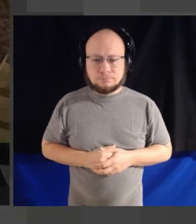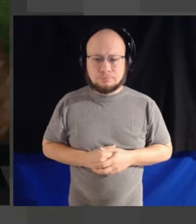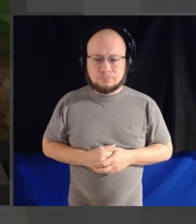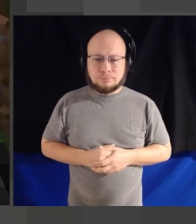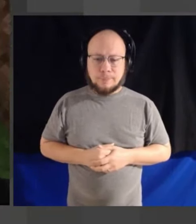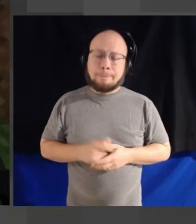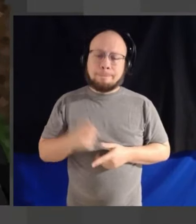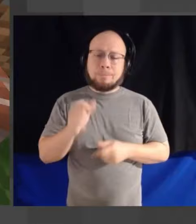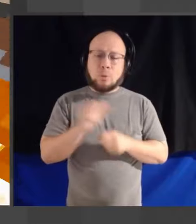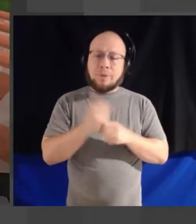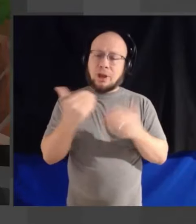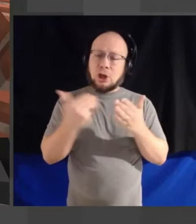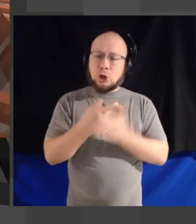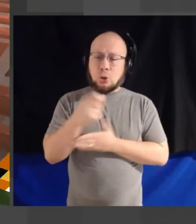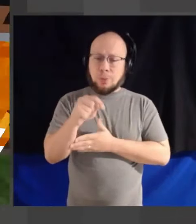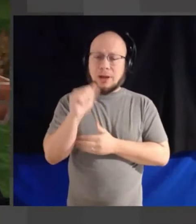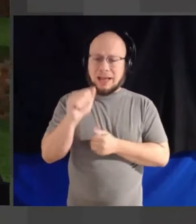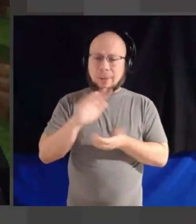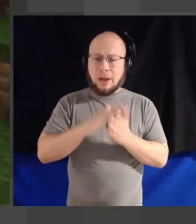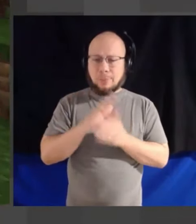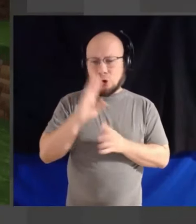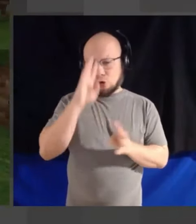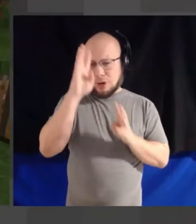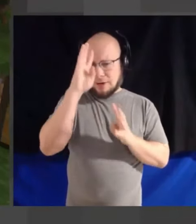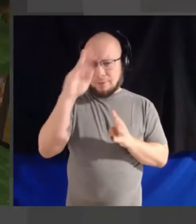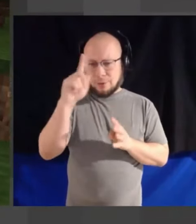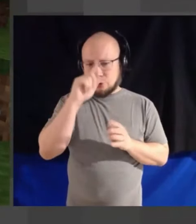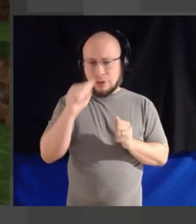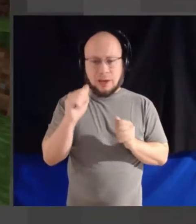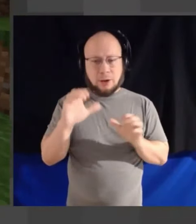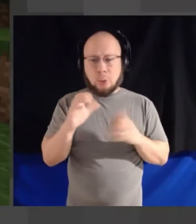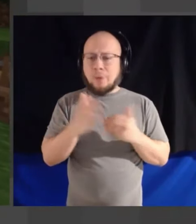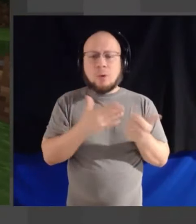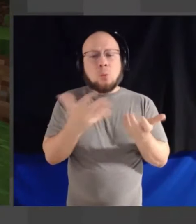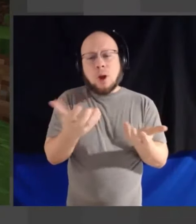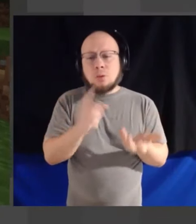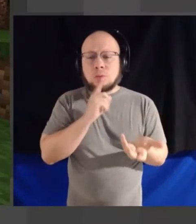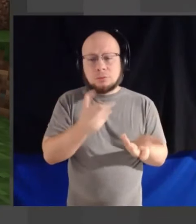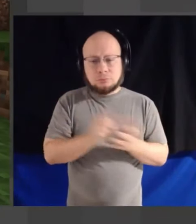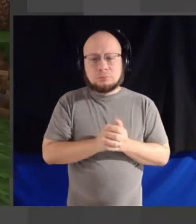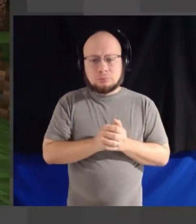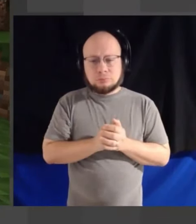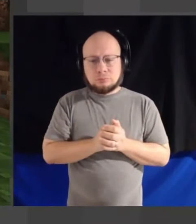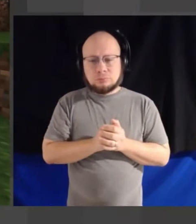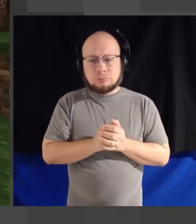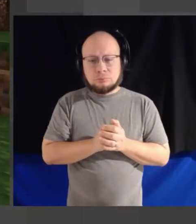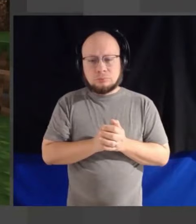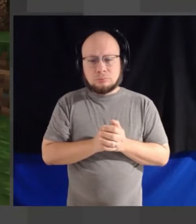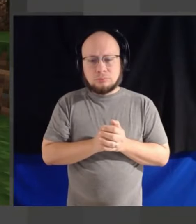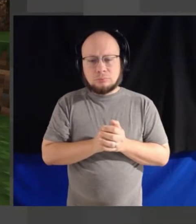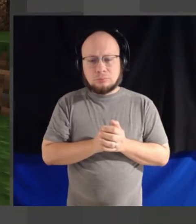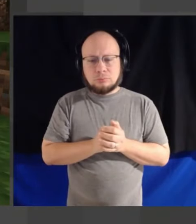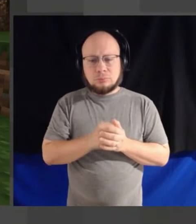USED TO CONNECT. TO BE VERY CREATIVE WITH THE